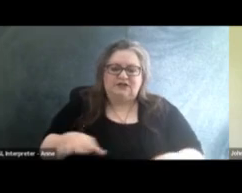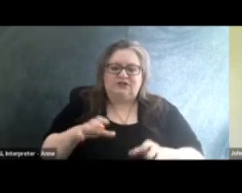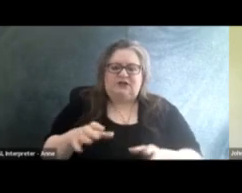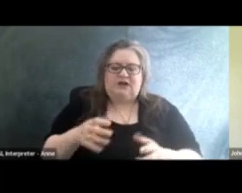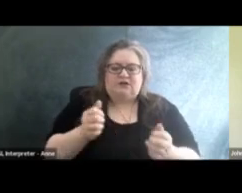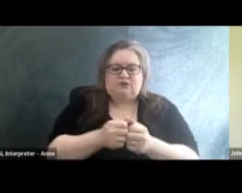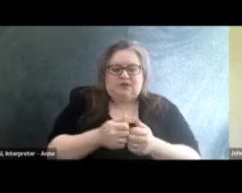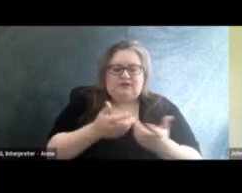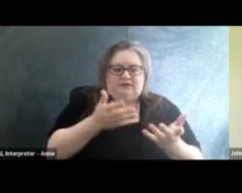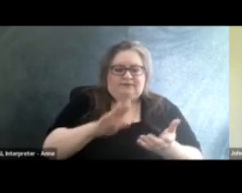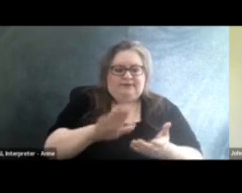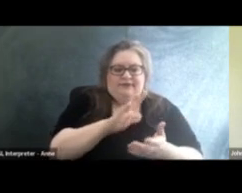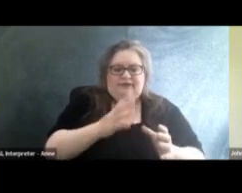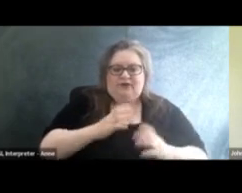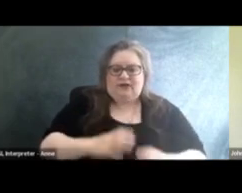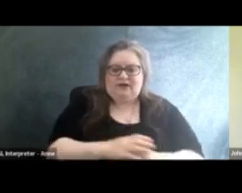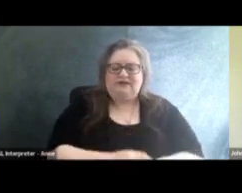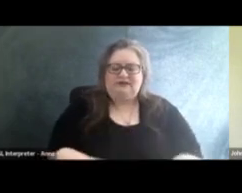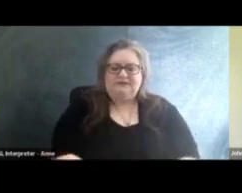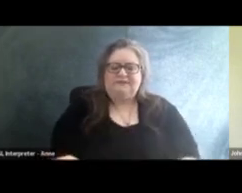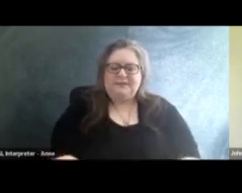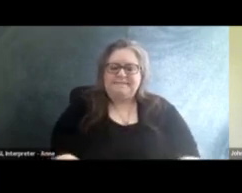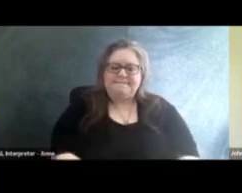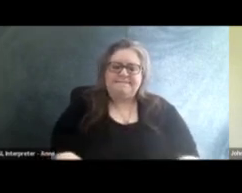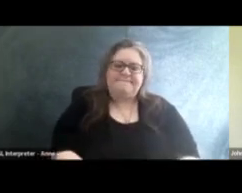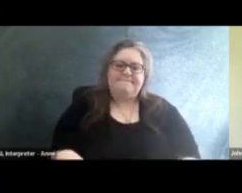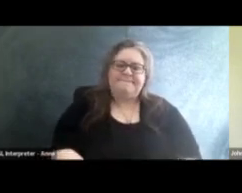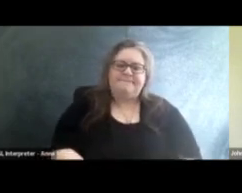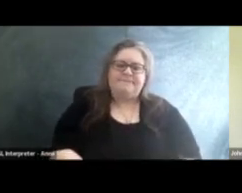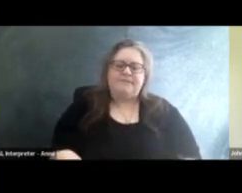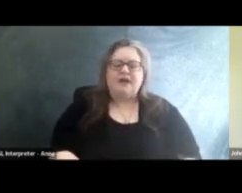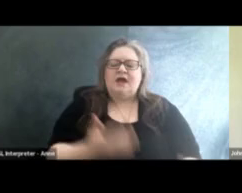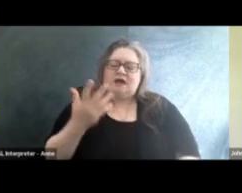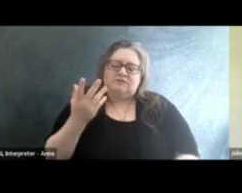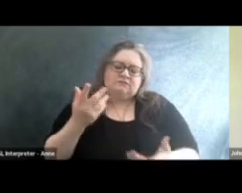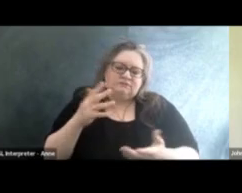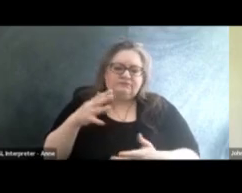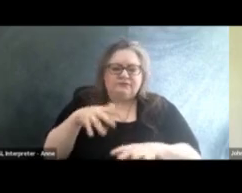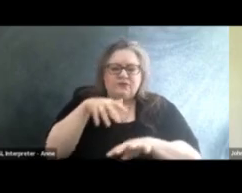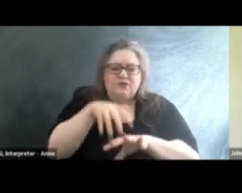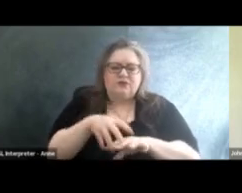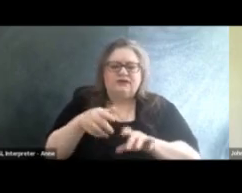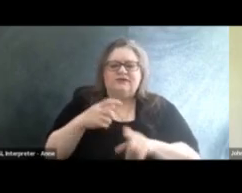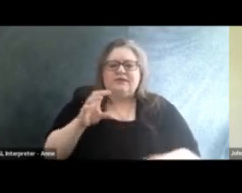in. So. So kind of the roots of it come from the DSM V and some